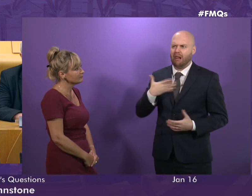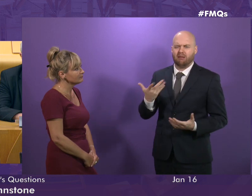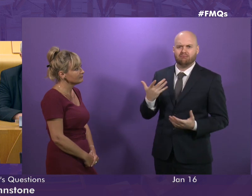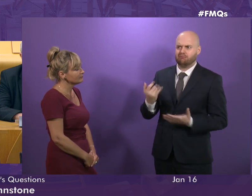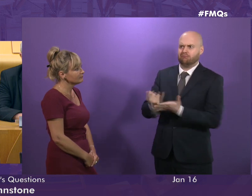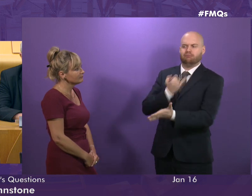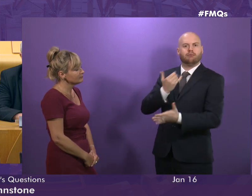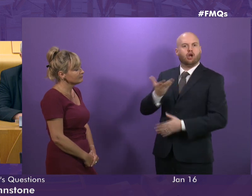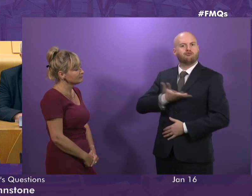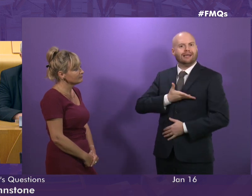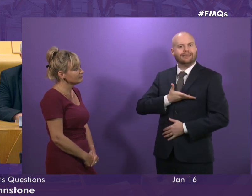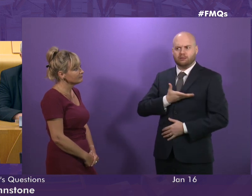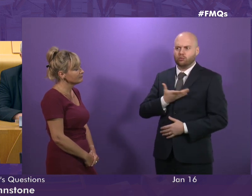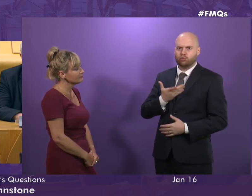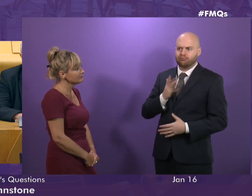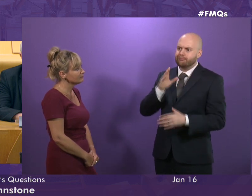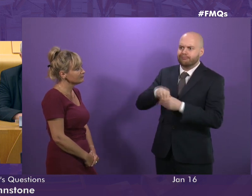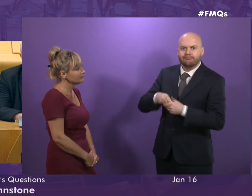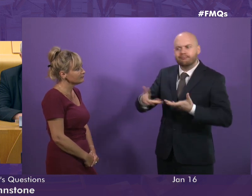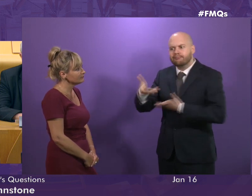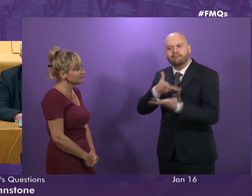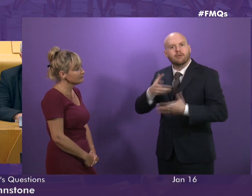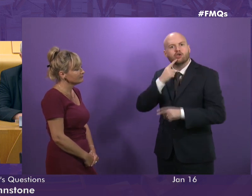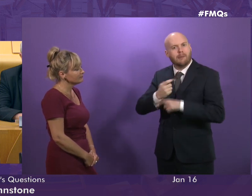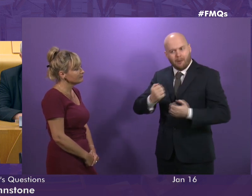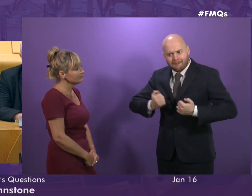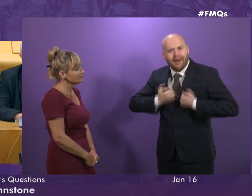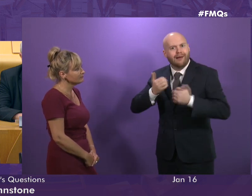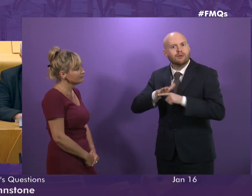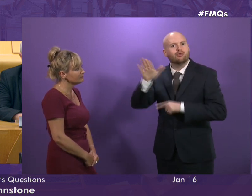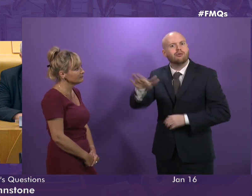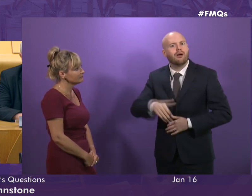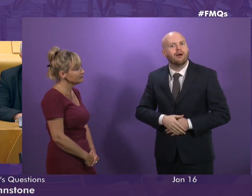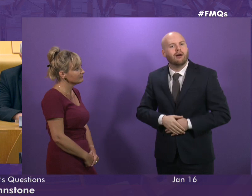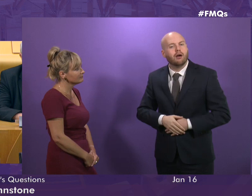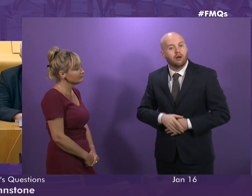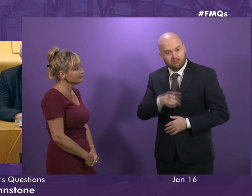First Minister agree that the people of Scotland deserve so much better, and will she tell